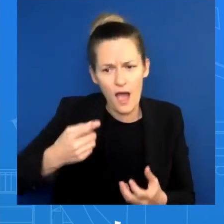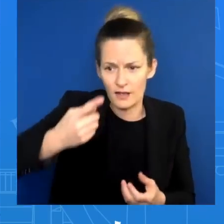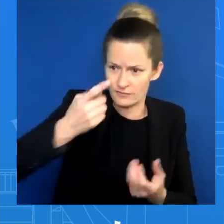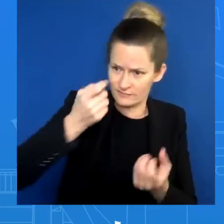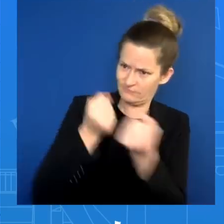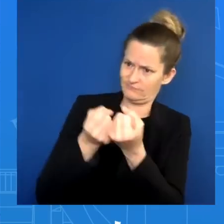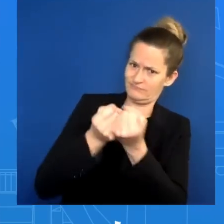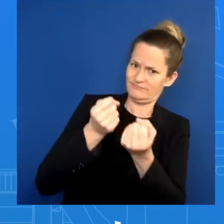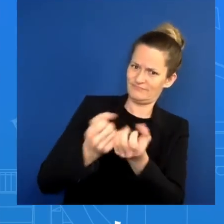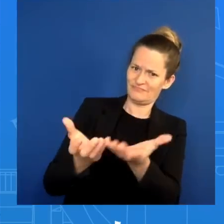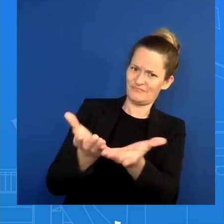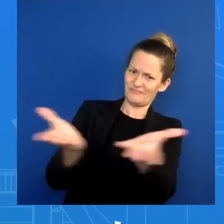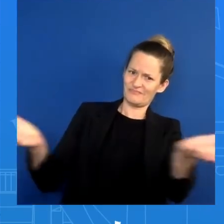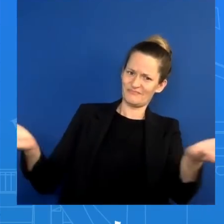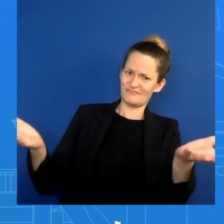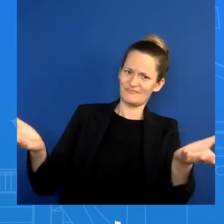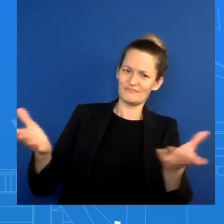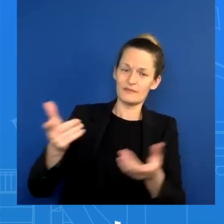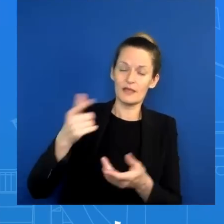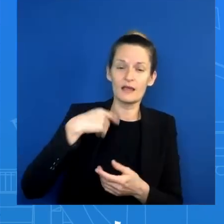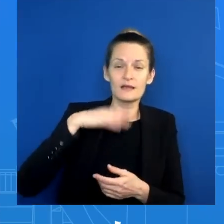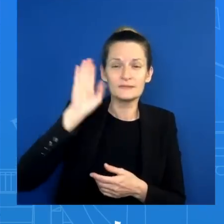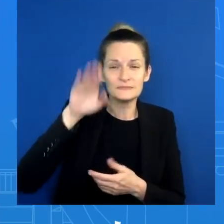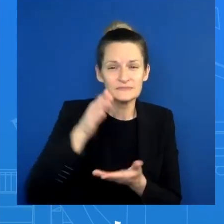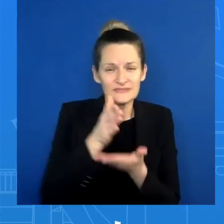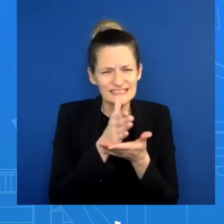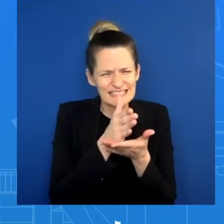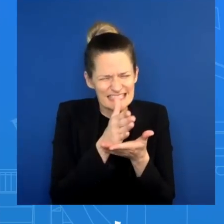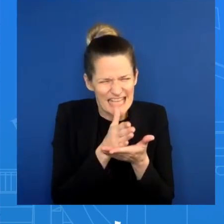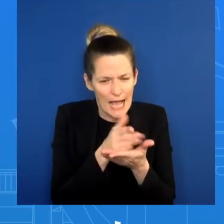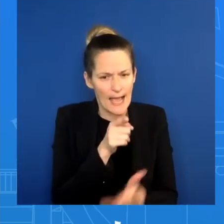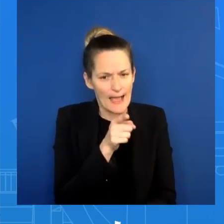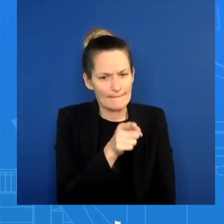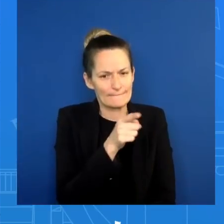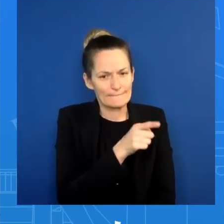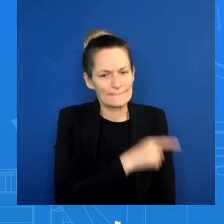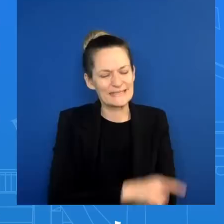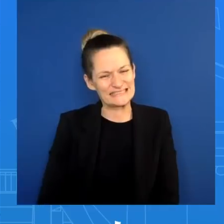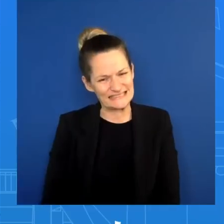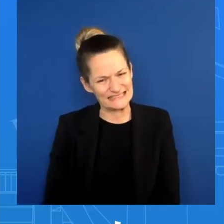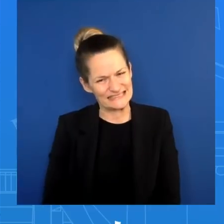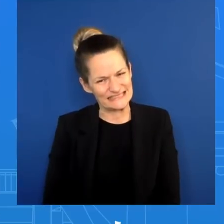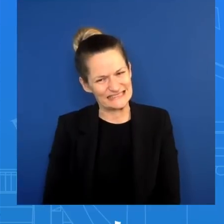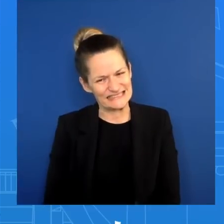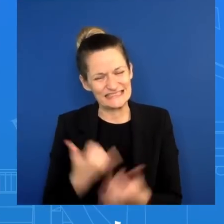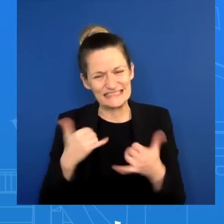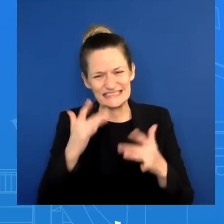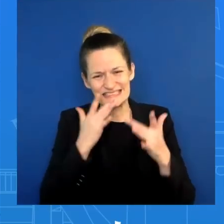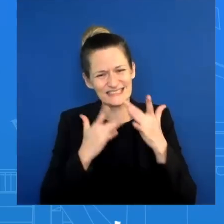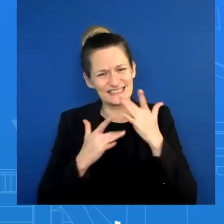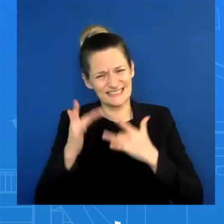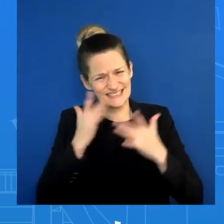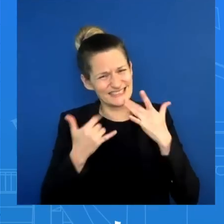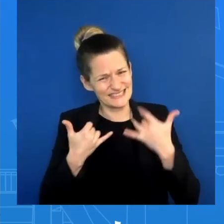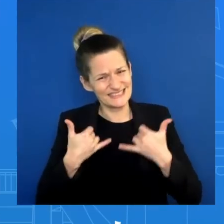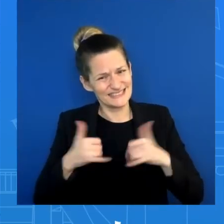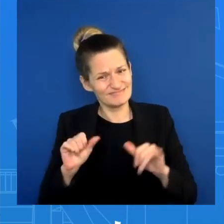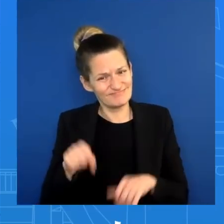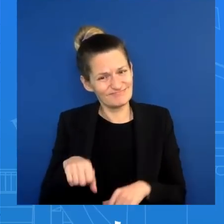are just going to have a little bit of a harder time, even though we're we're coming out of a pandemic and the economy has been turned back on